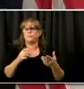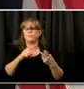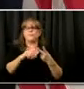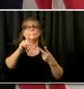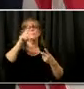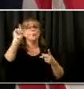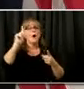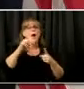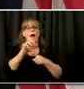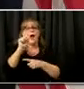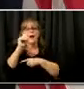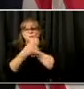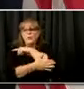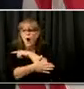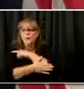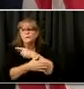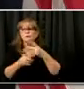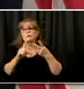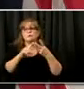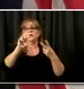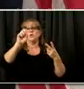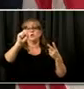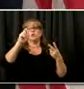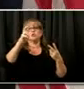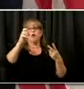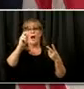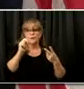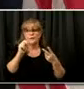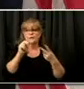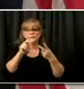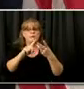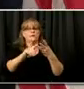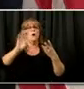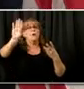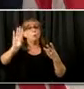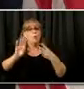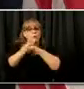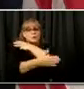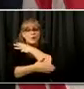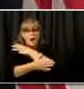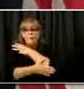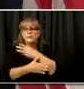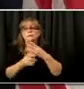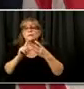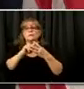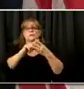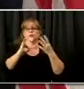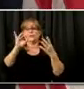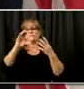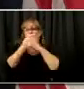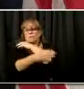200 homeless families have stable housing we know that schools can't do it everything right now they